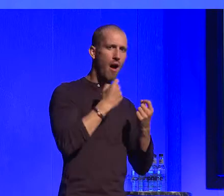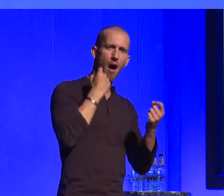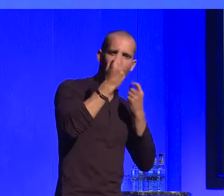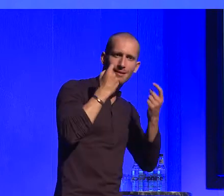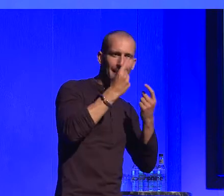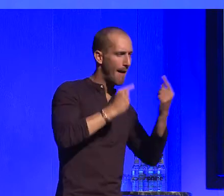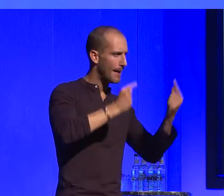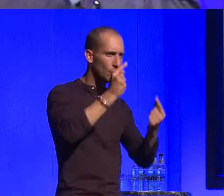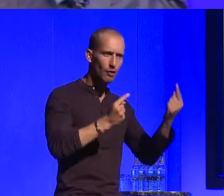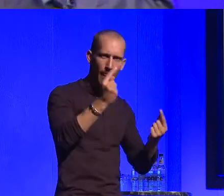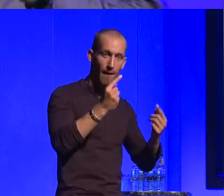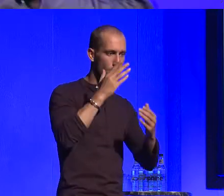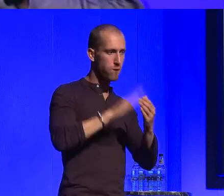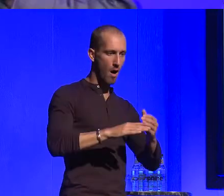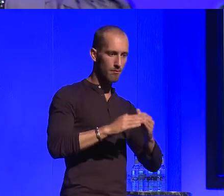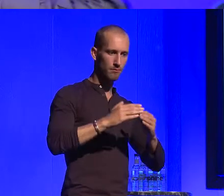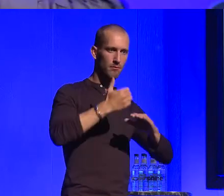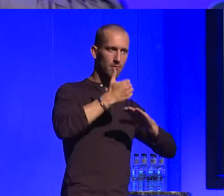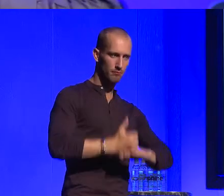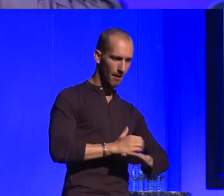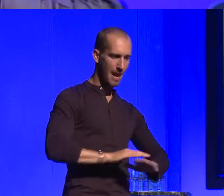a grassroots level what is going on out there.